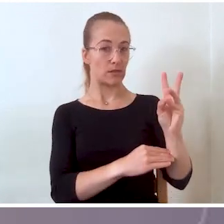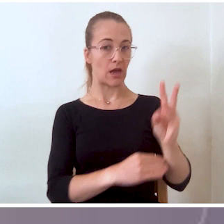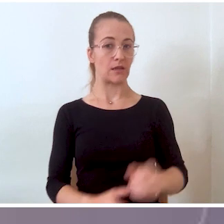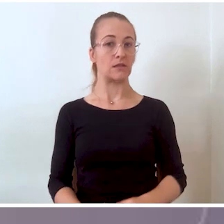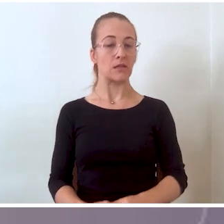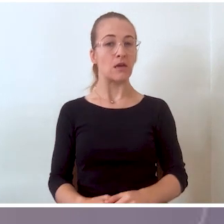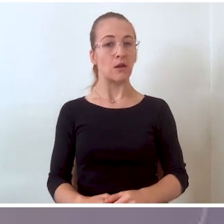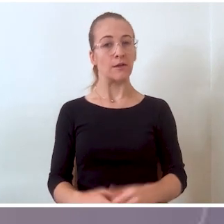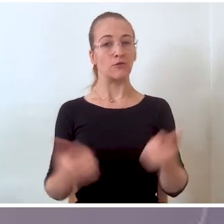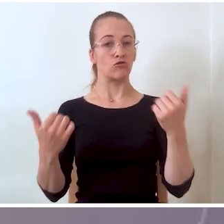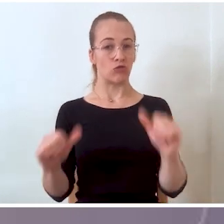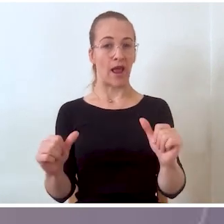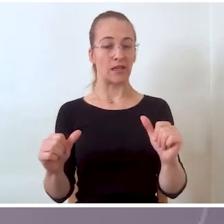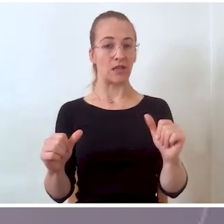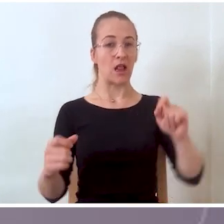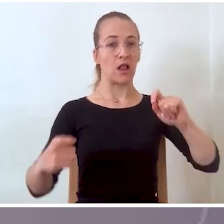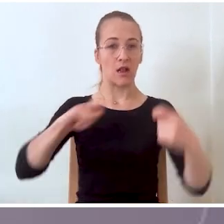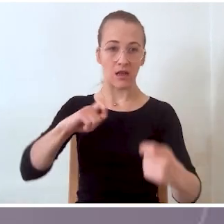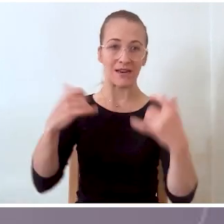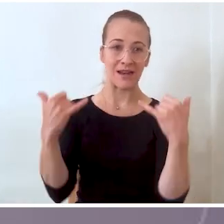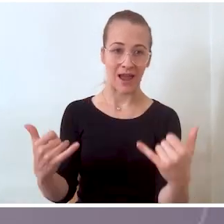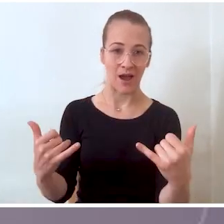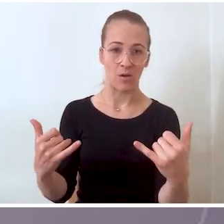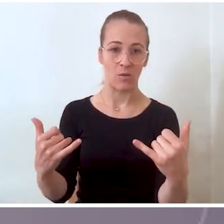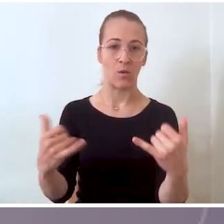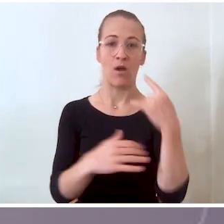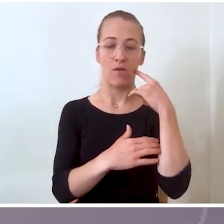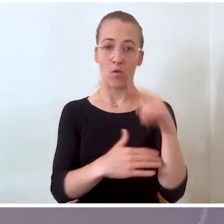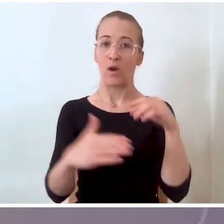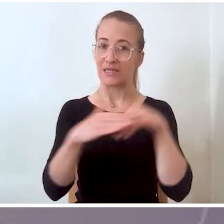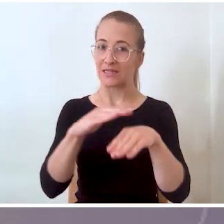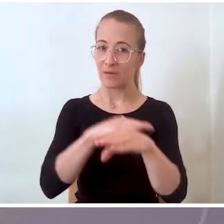are trying to be retrofitted for accessibility in mind,